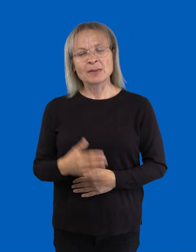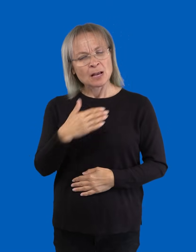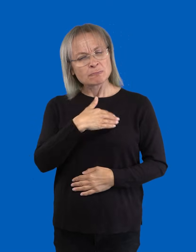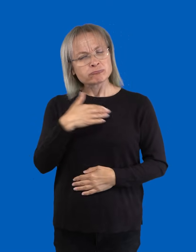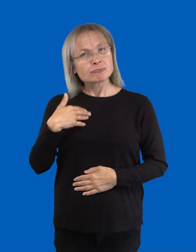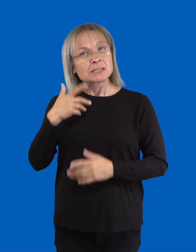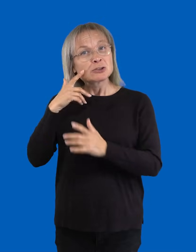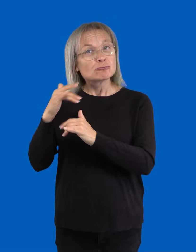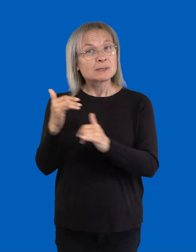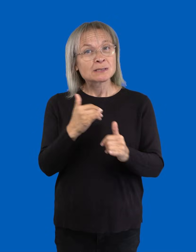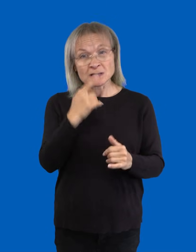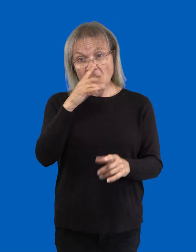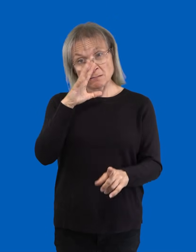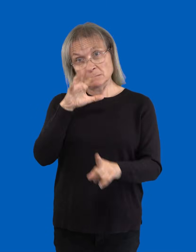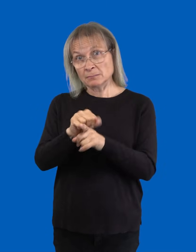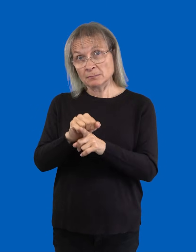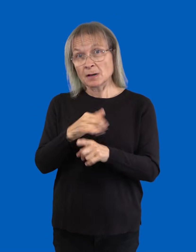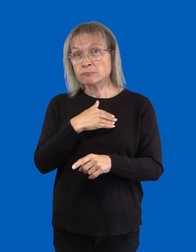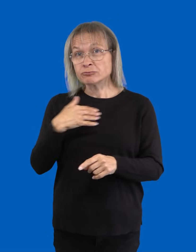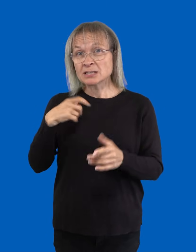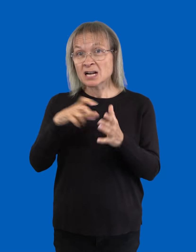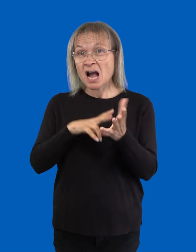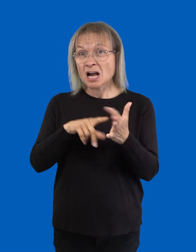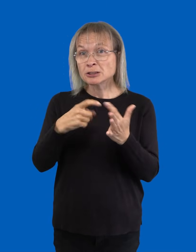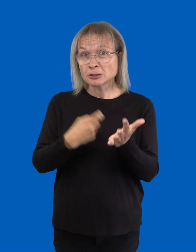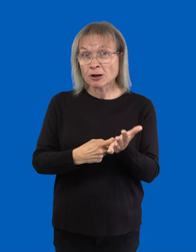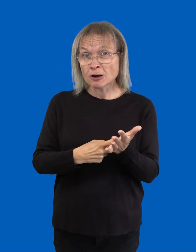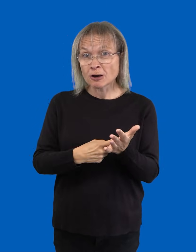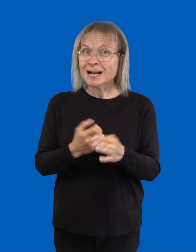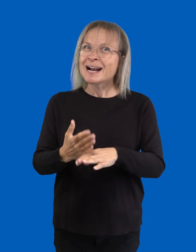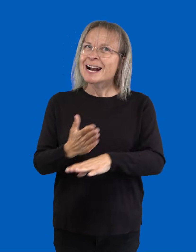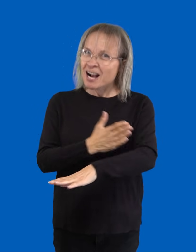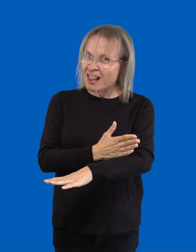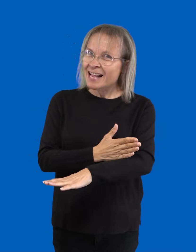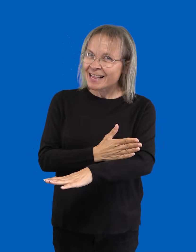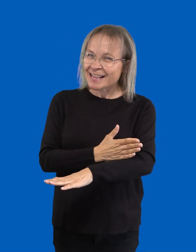Breast screening can find signs of breast cancer at an early stage.